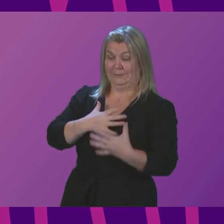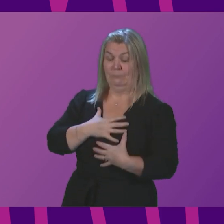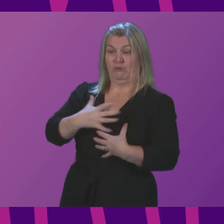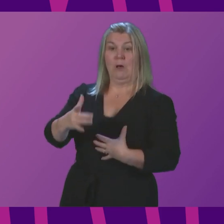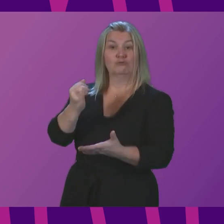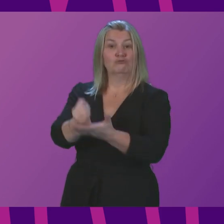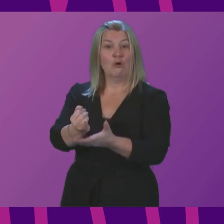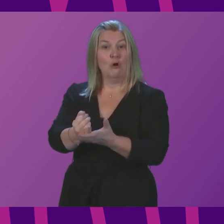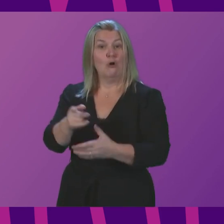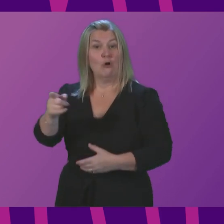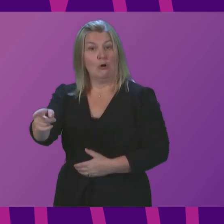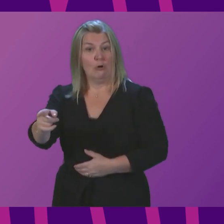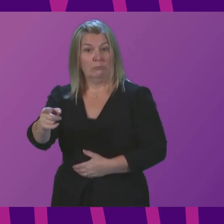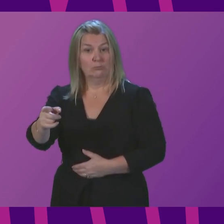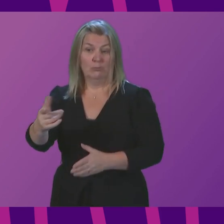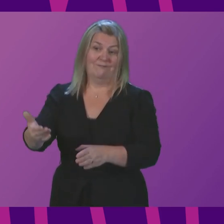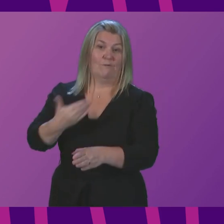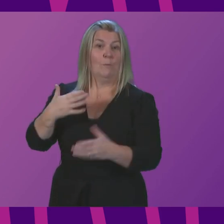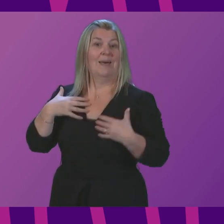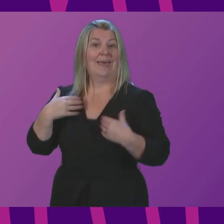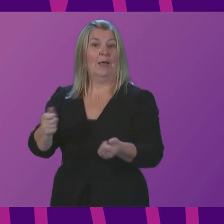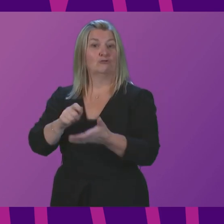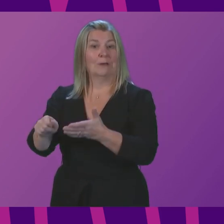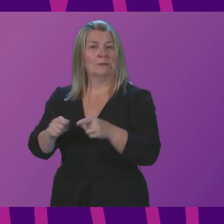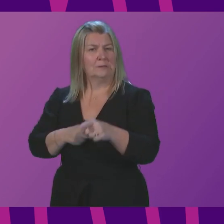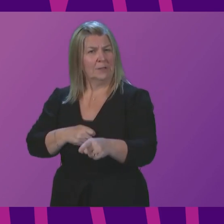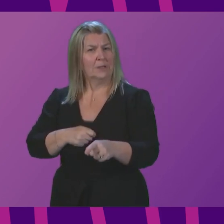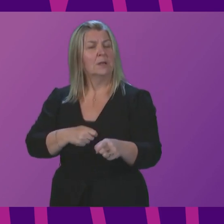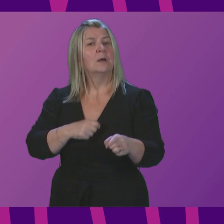NHS Greater Glasgow and Clyde is at stage 4 of the escalation framework. The highest